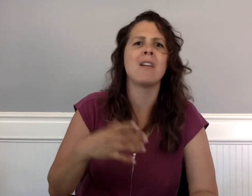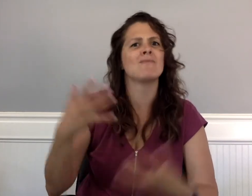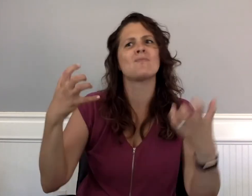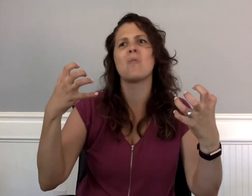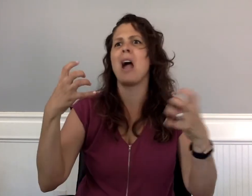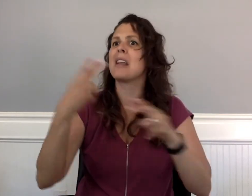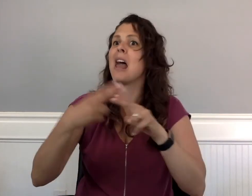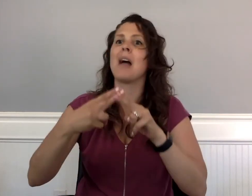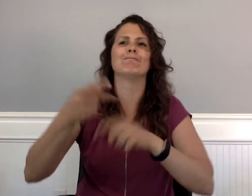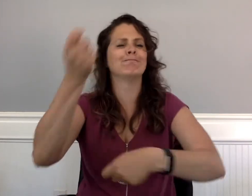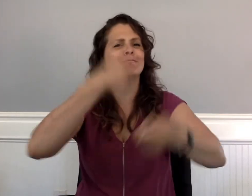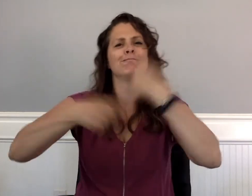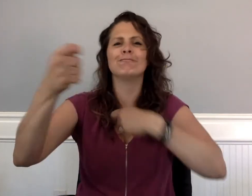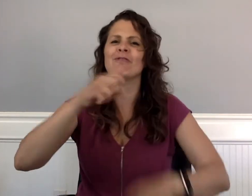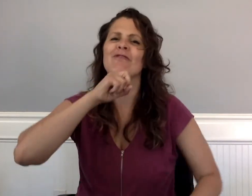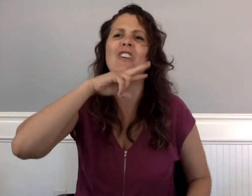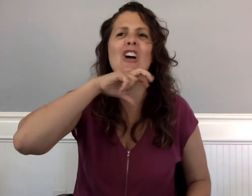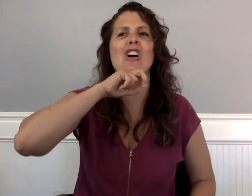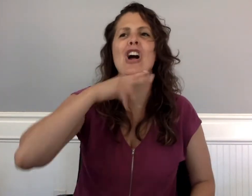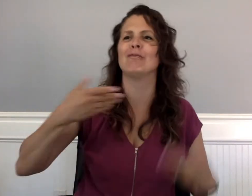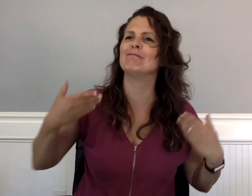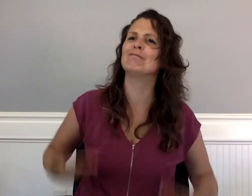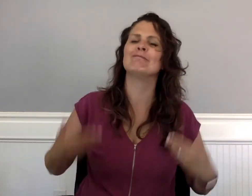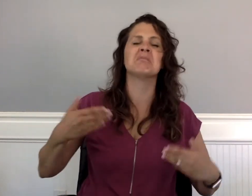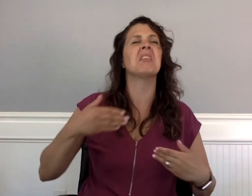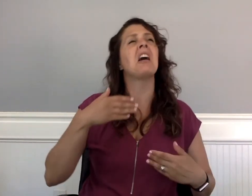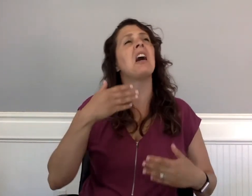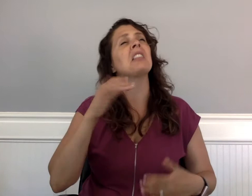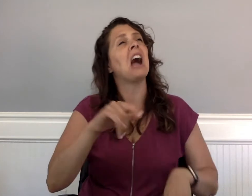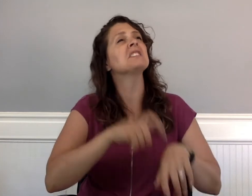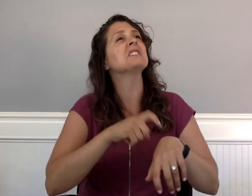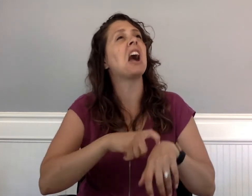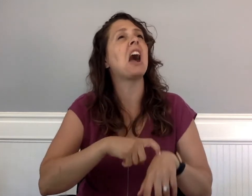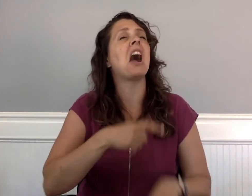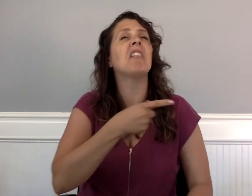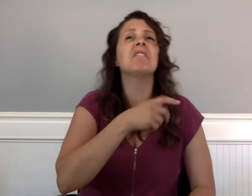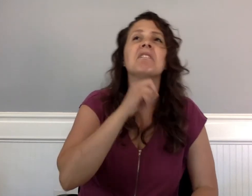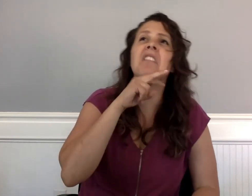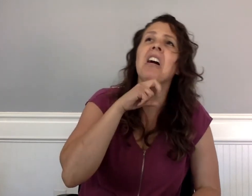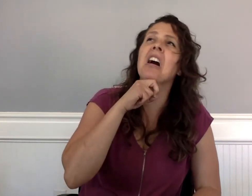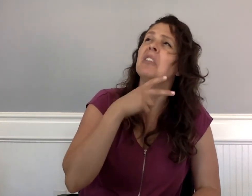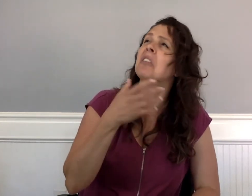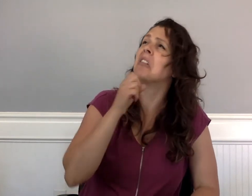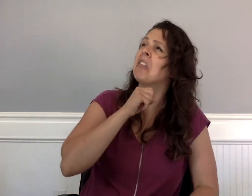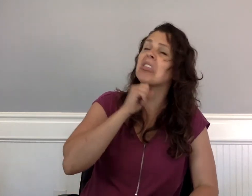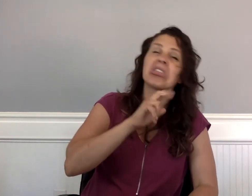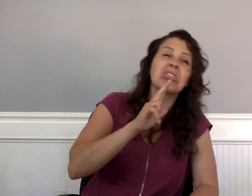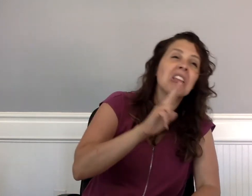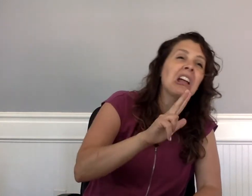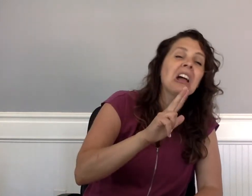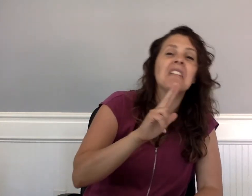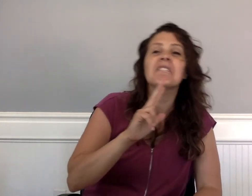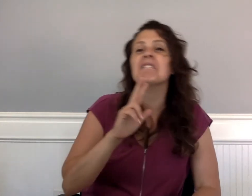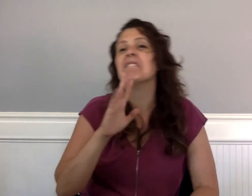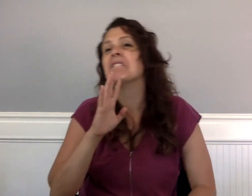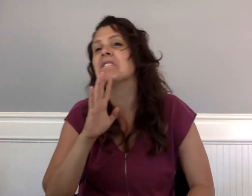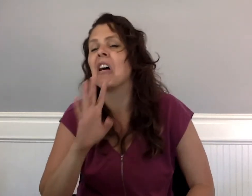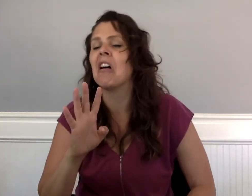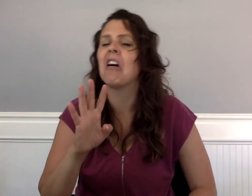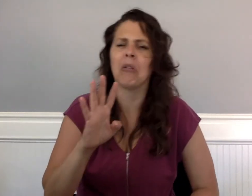she loved it so much she insisted she was to be called Frog. She must have been about three years old. Or was she four?”